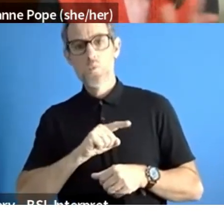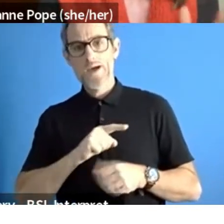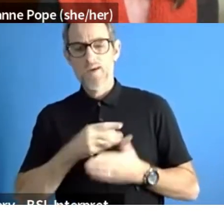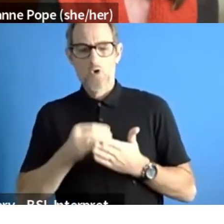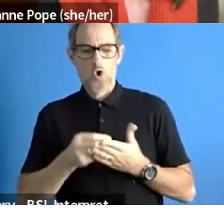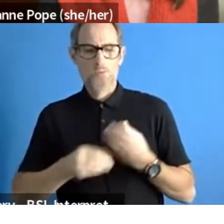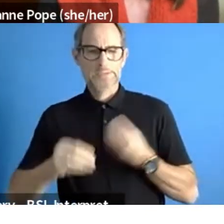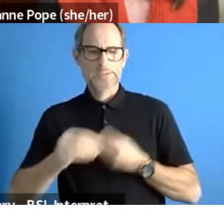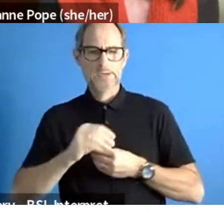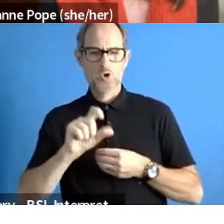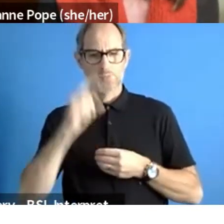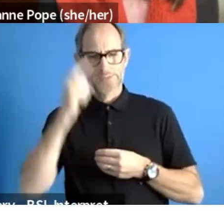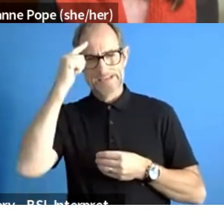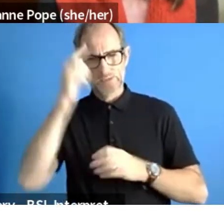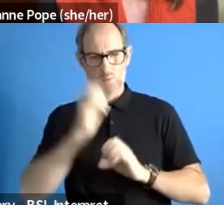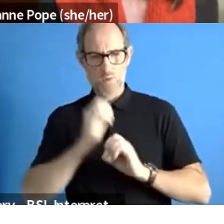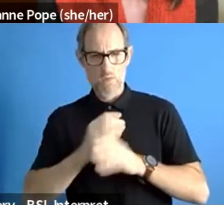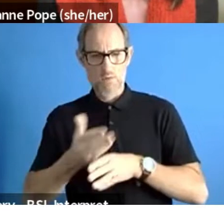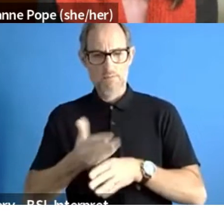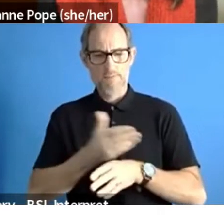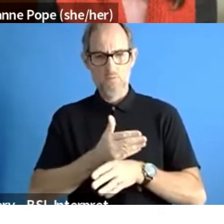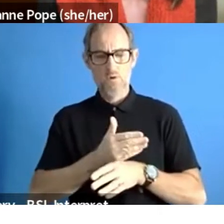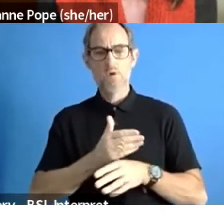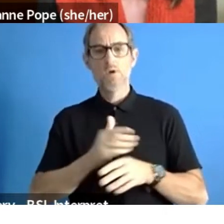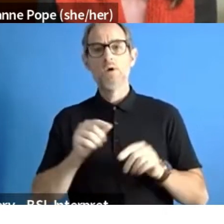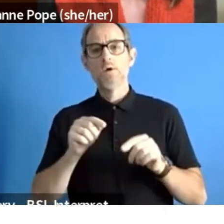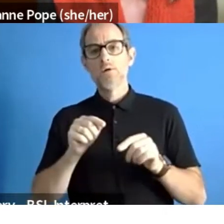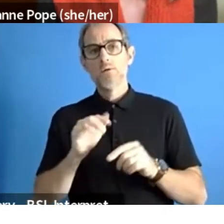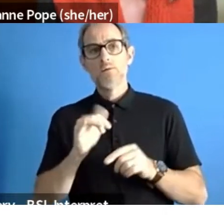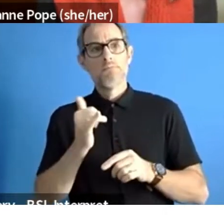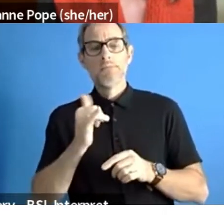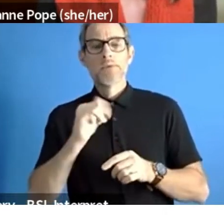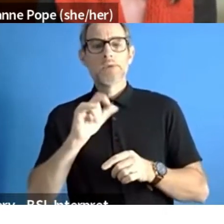outlined just a minute ago, so perhaps if Casebook, which you preach have to